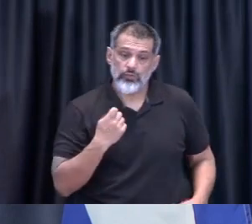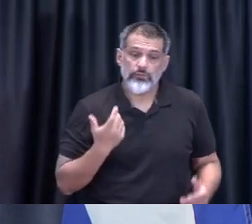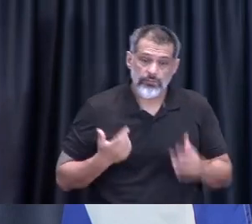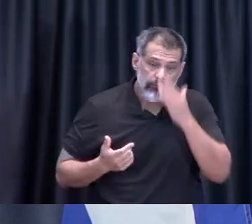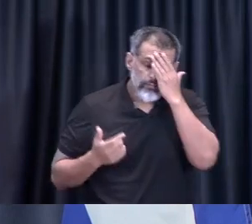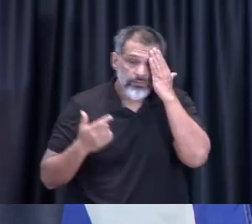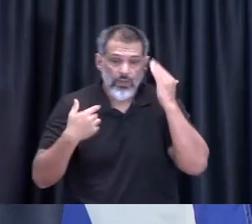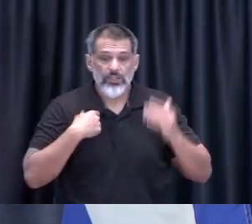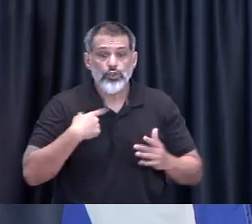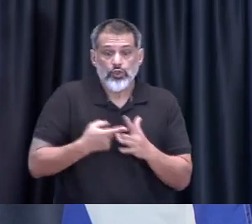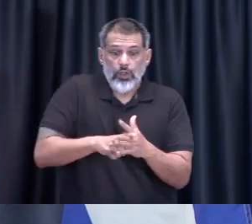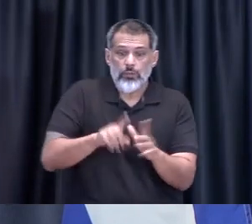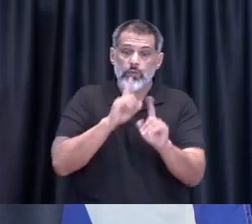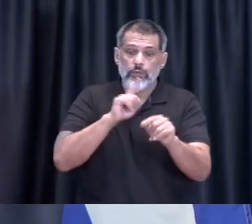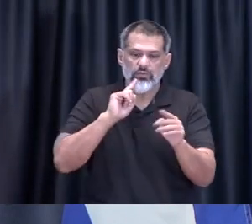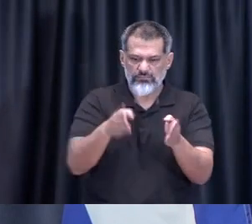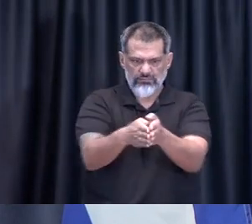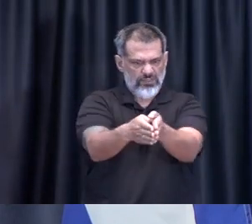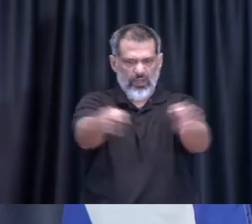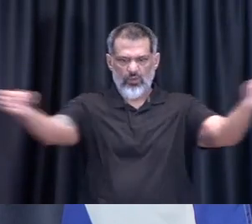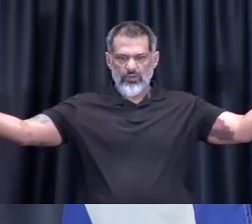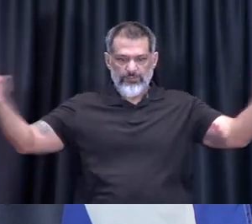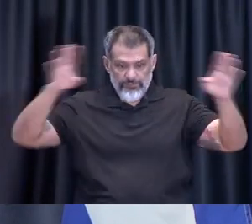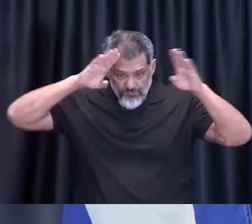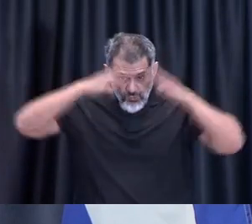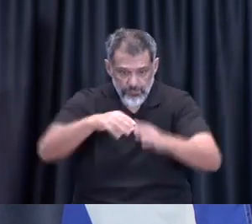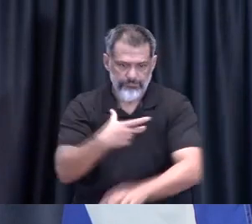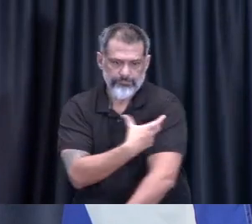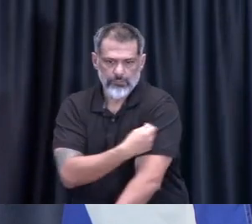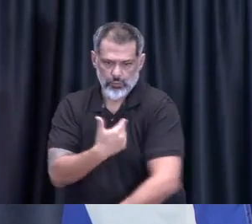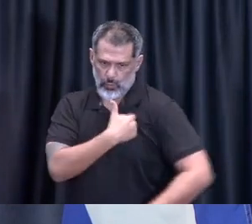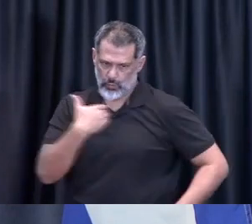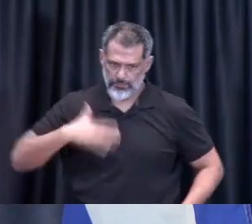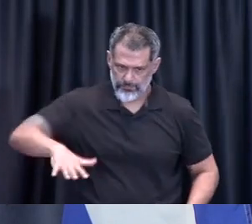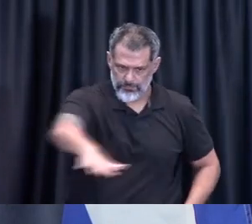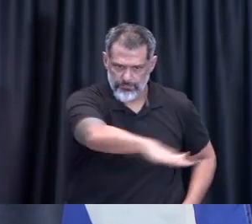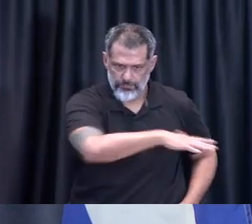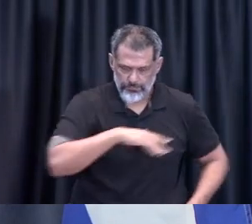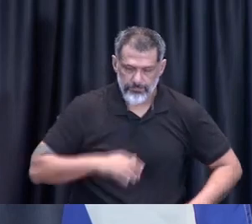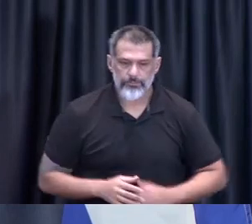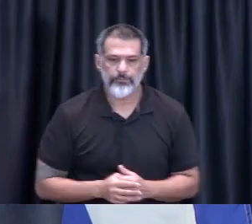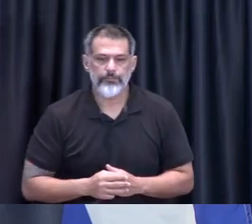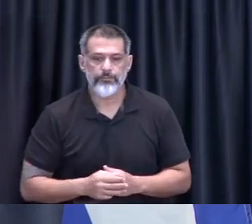vaccination effort in Toronto and then bring it down to the specifics